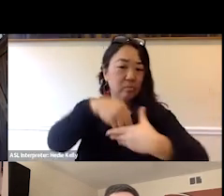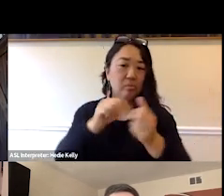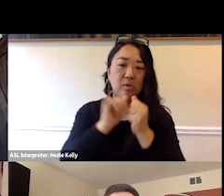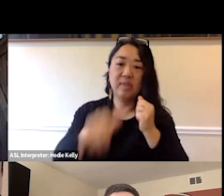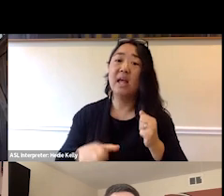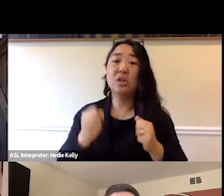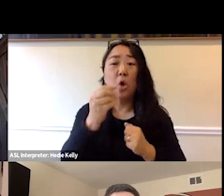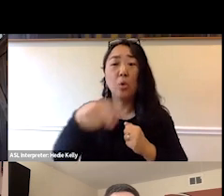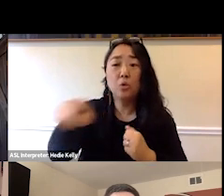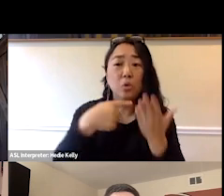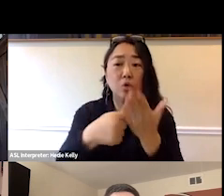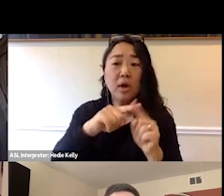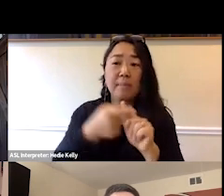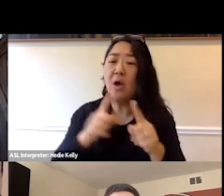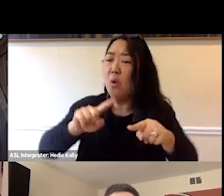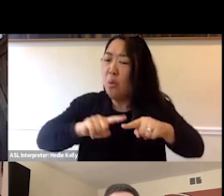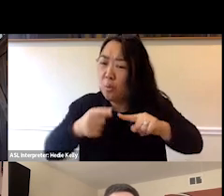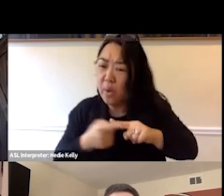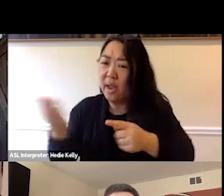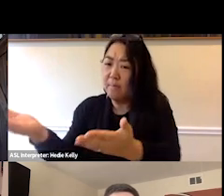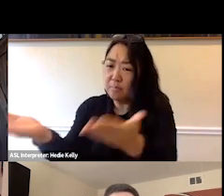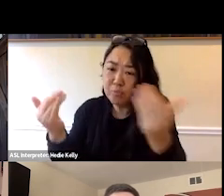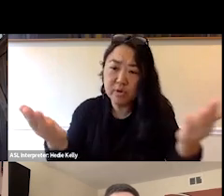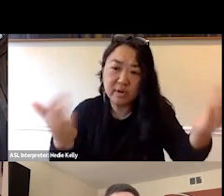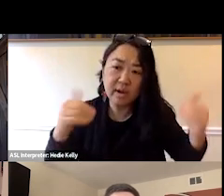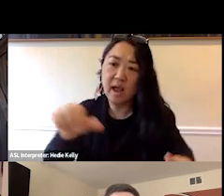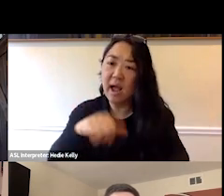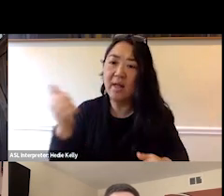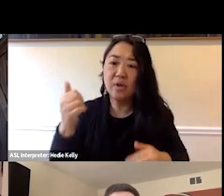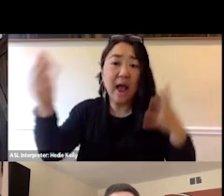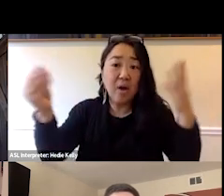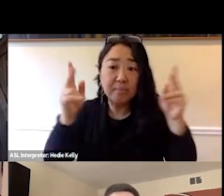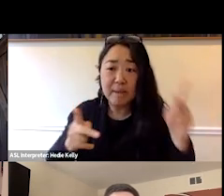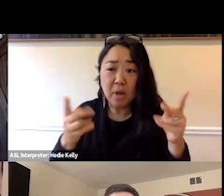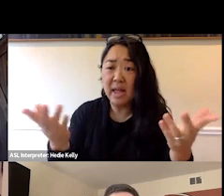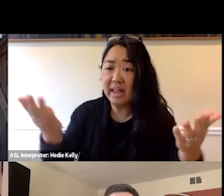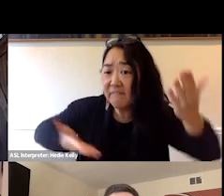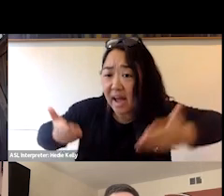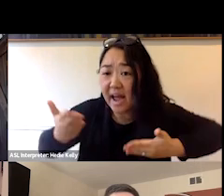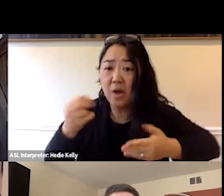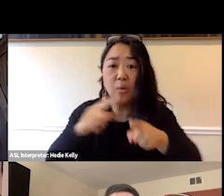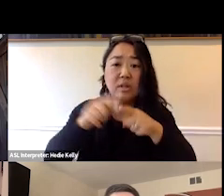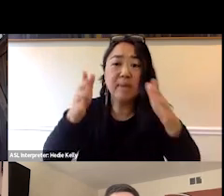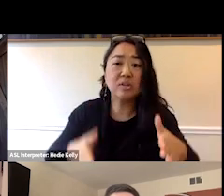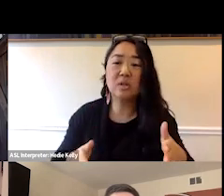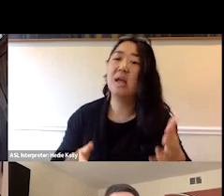in outside people and or specialists, there is a movement called shift left.